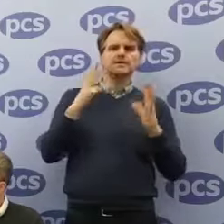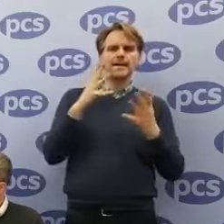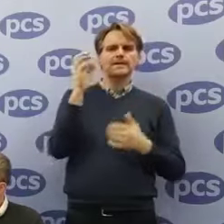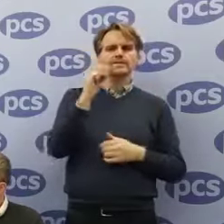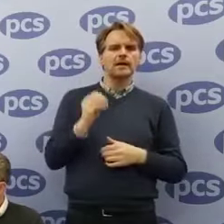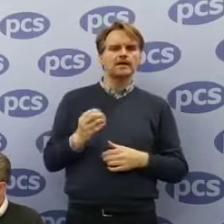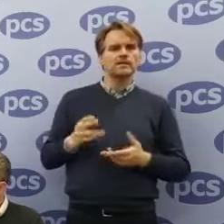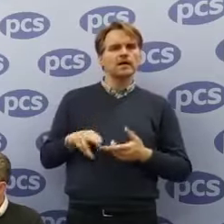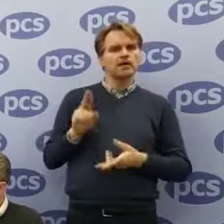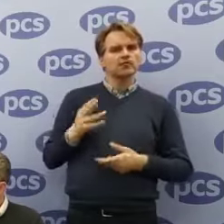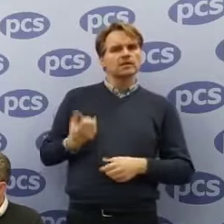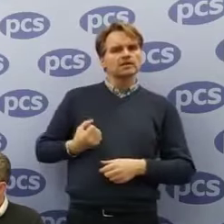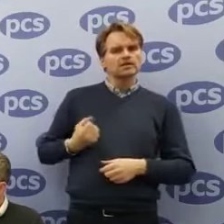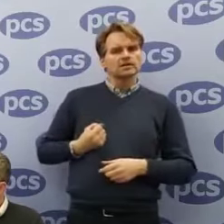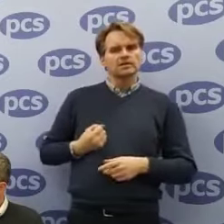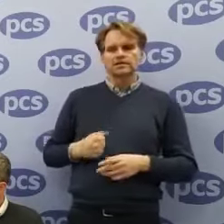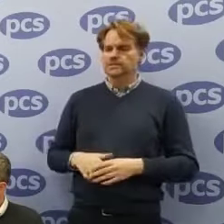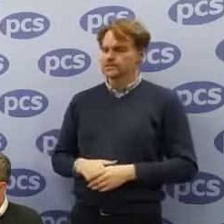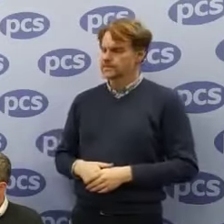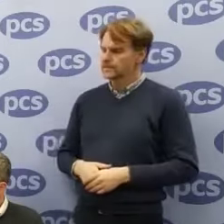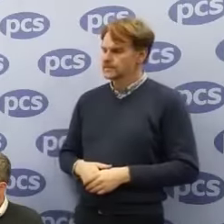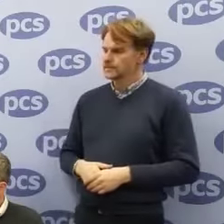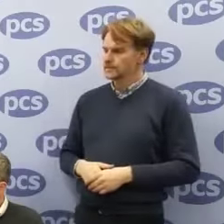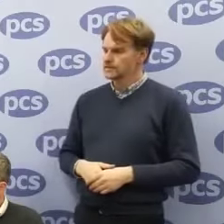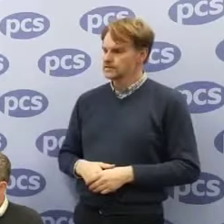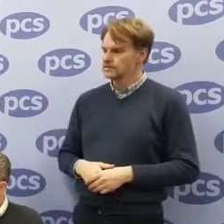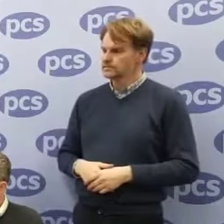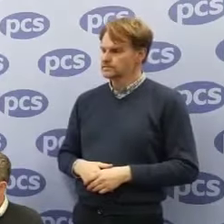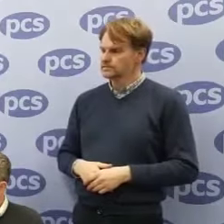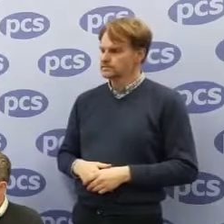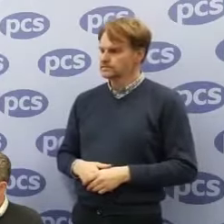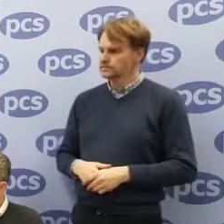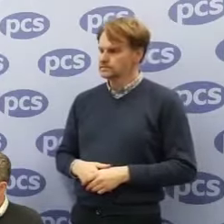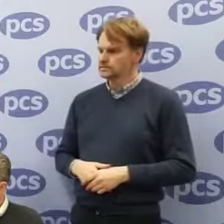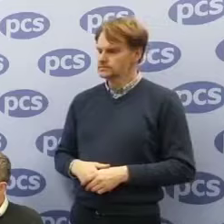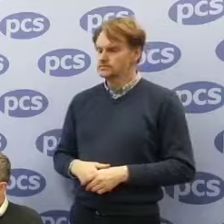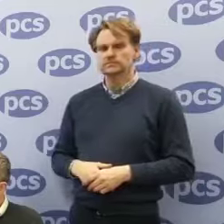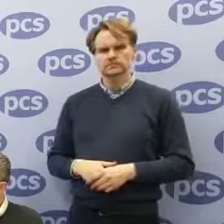you and sticking with Brexit, we already stretched beyond